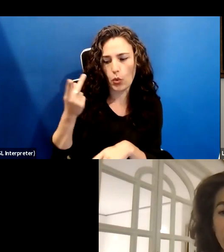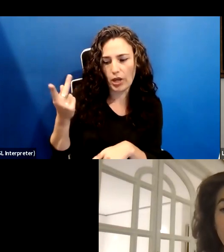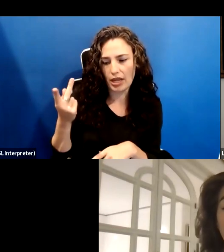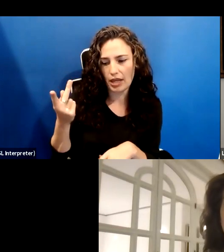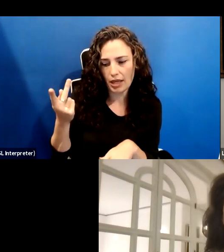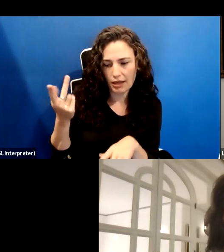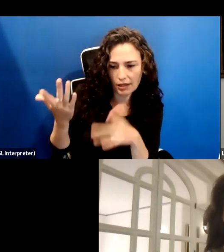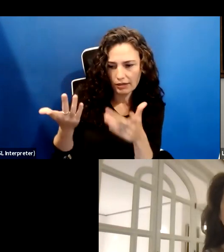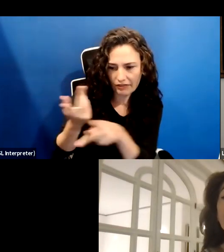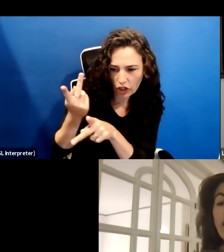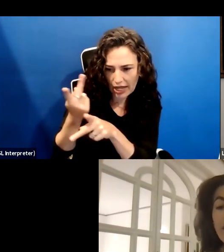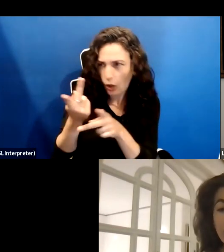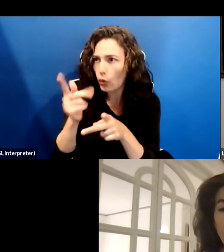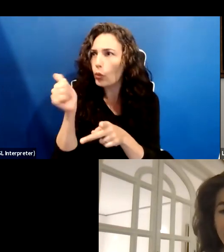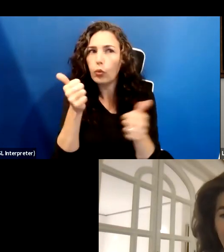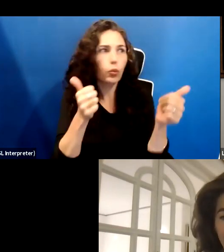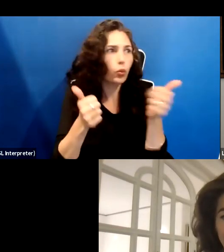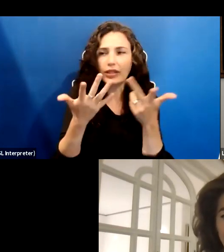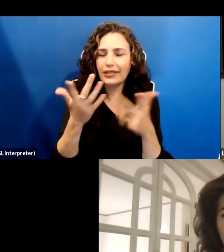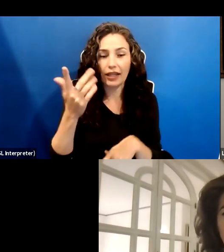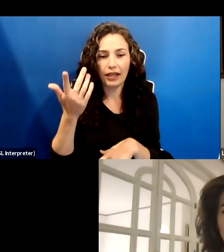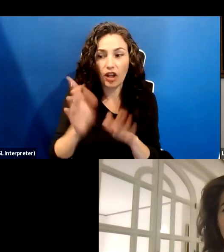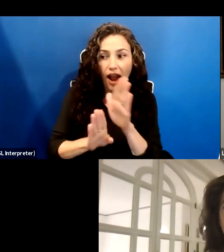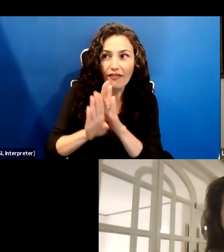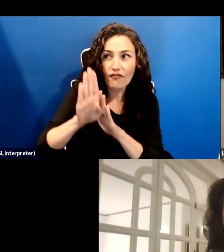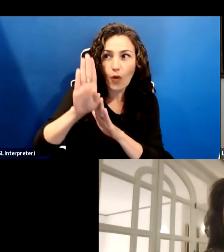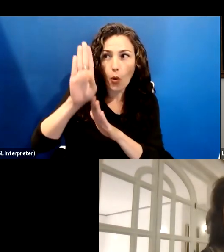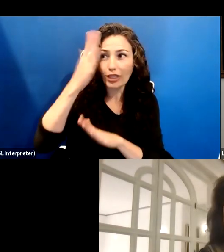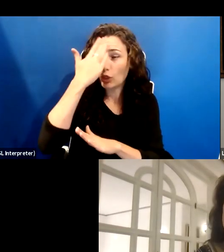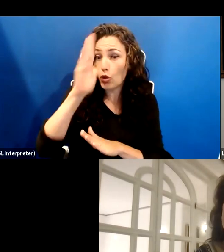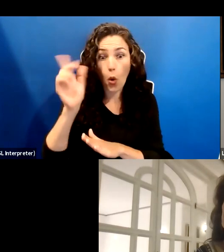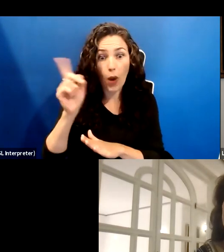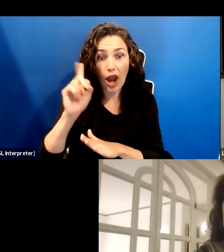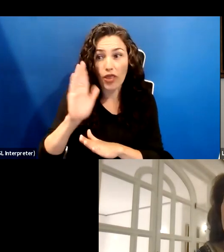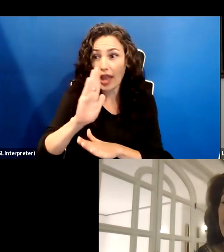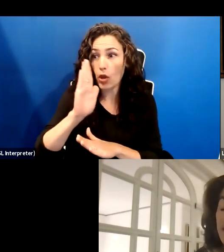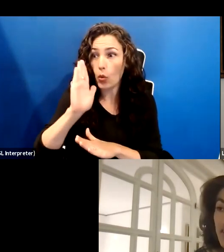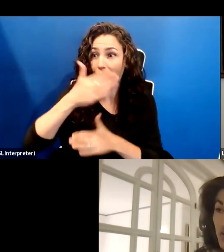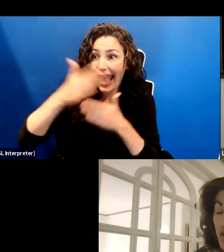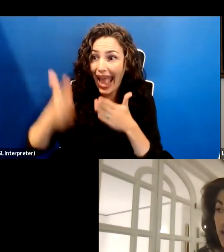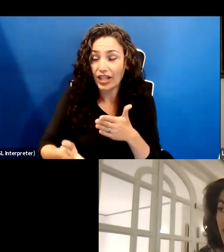where you have no idea where they're going to end. So you kind of jump into the ring